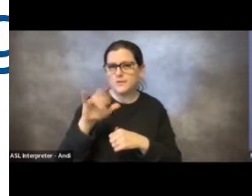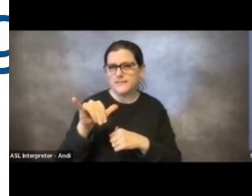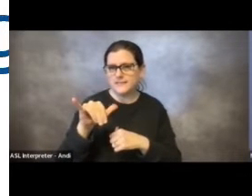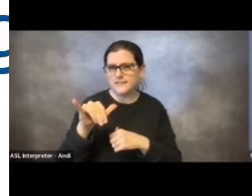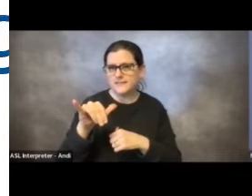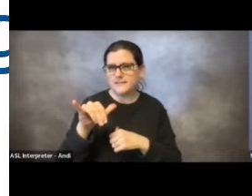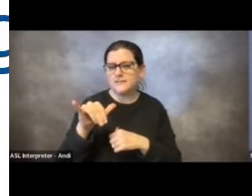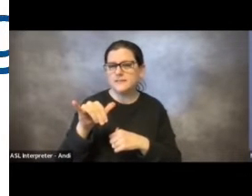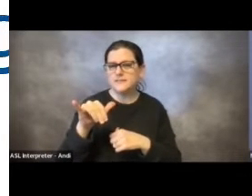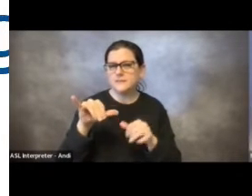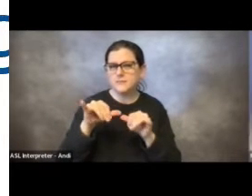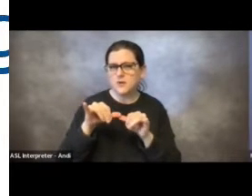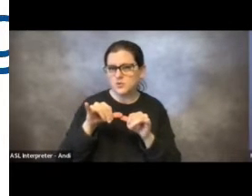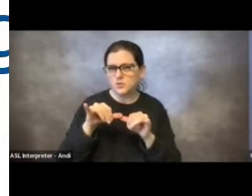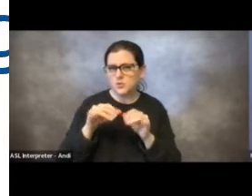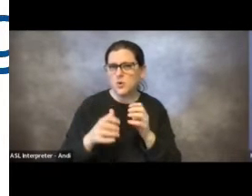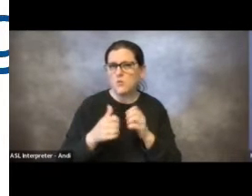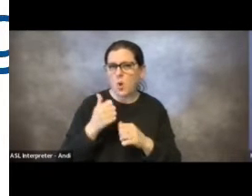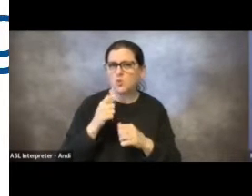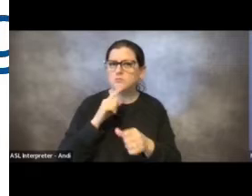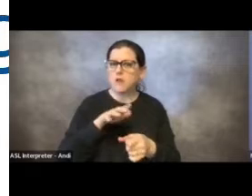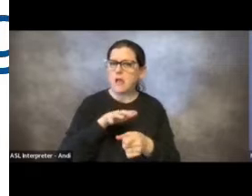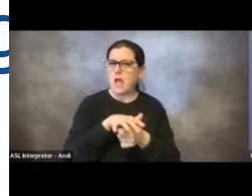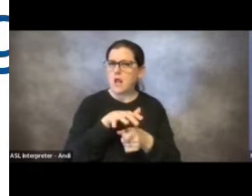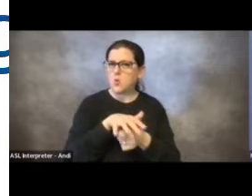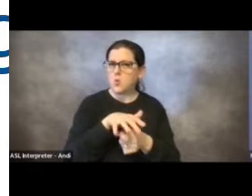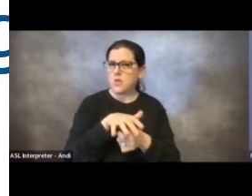them being considered adequate or having health literacy, and